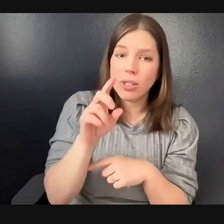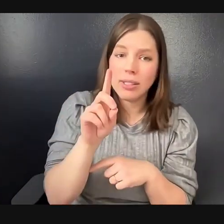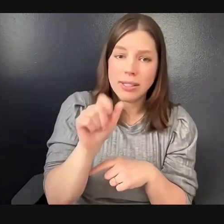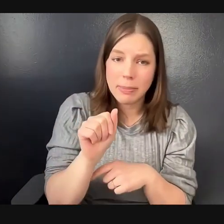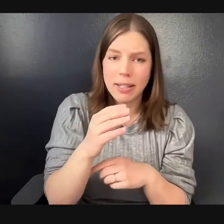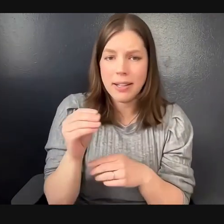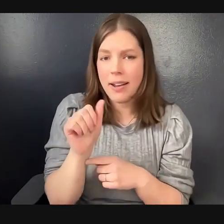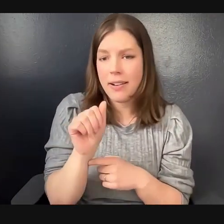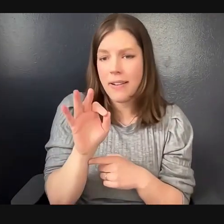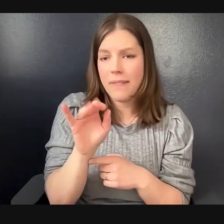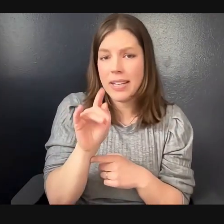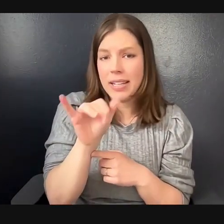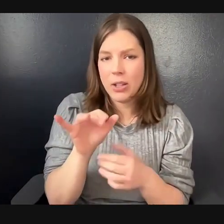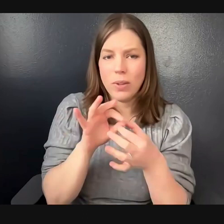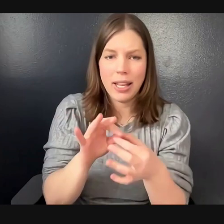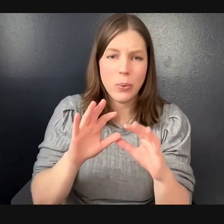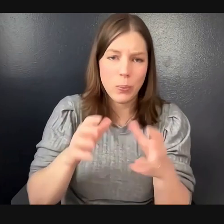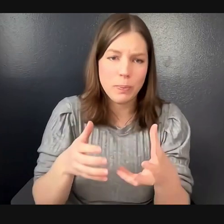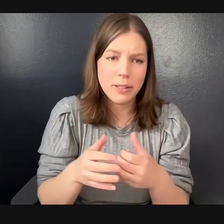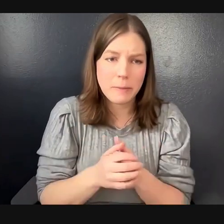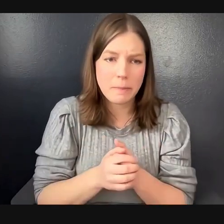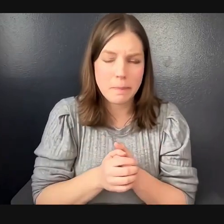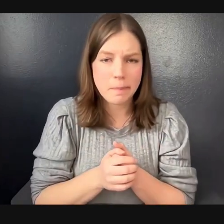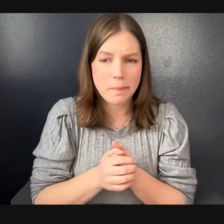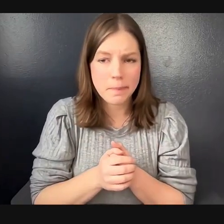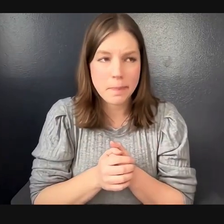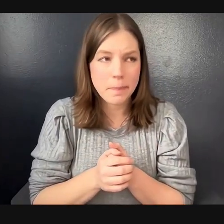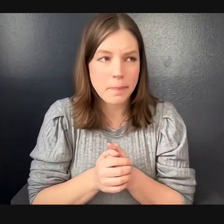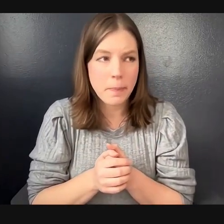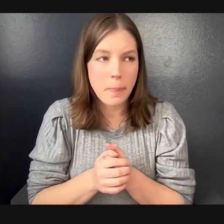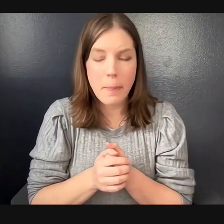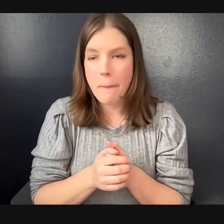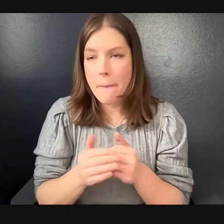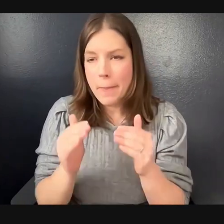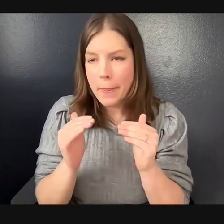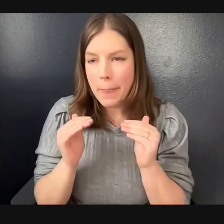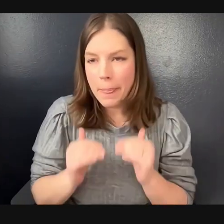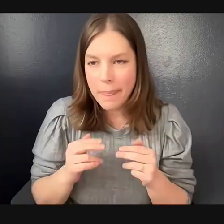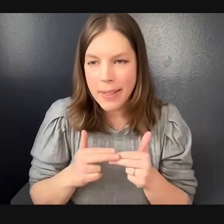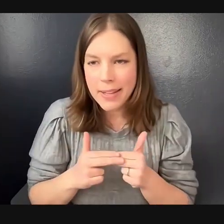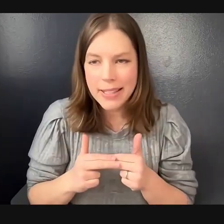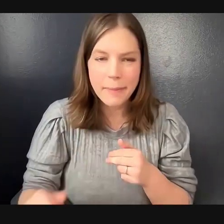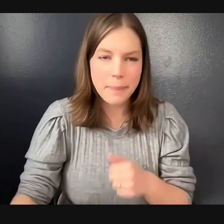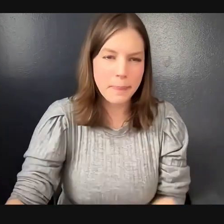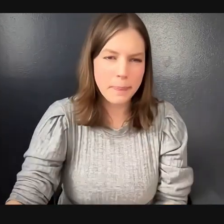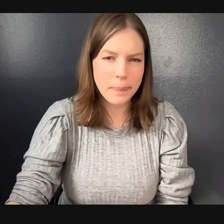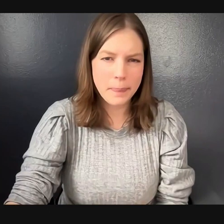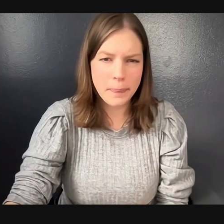can see all different types of counseling and therapies, depending on your preferred affinity group. Next slide.